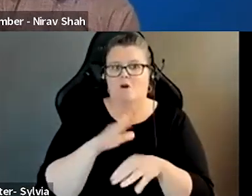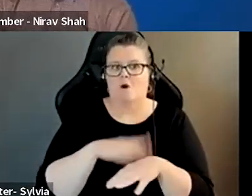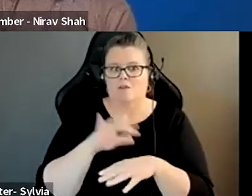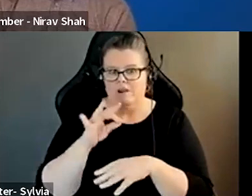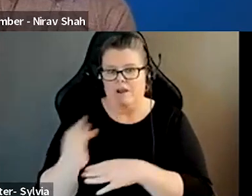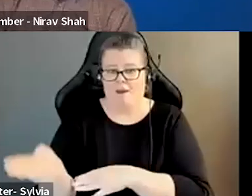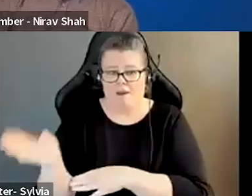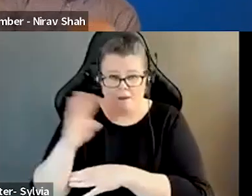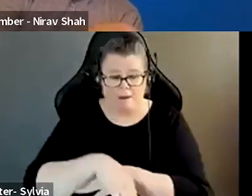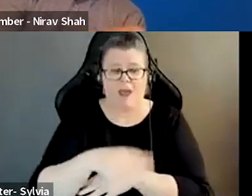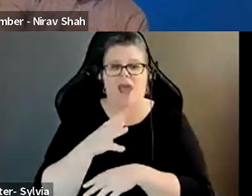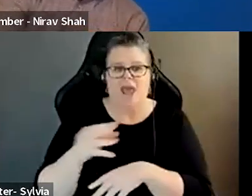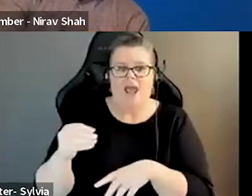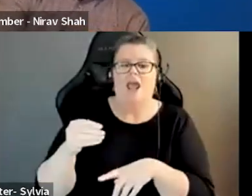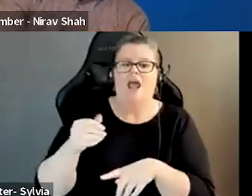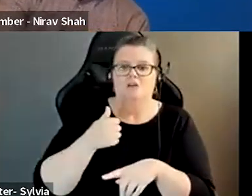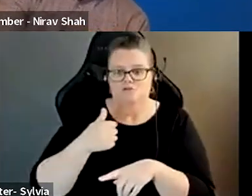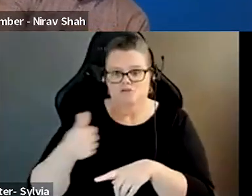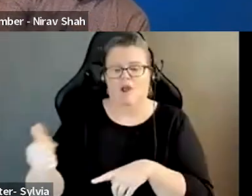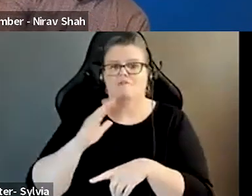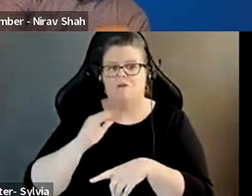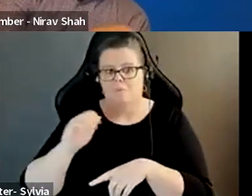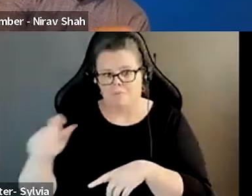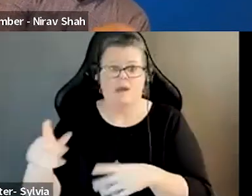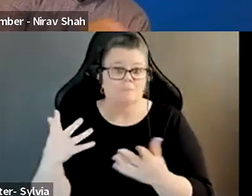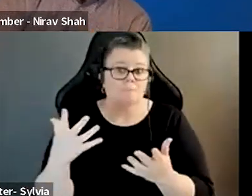you know, that will mean a few days you have to block out.